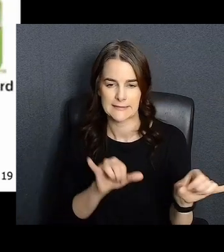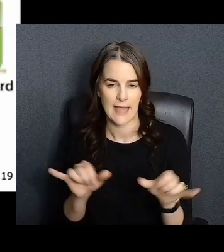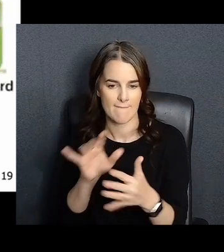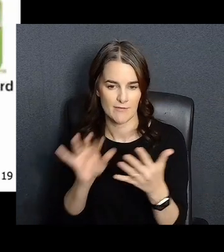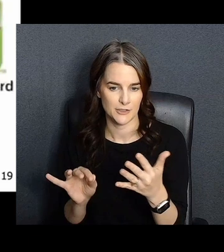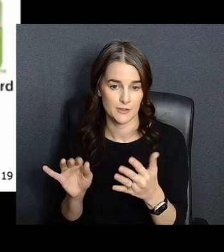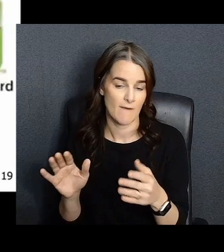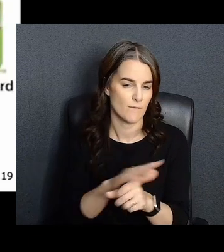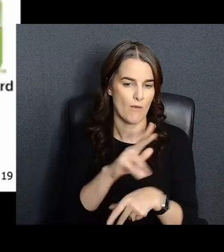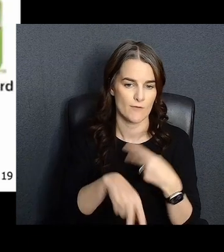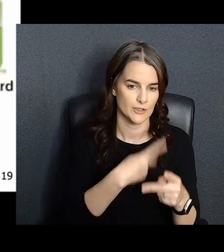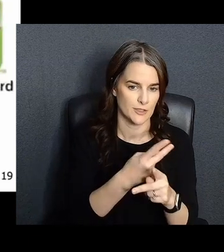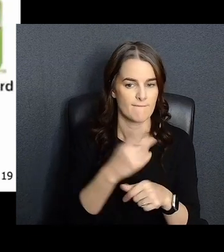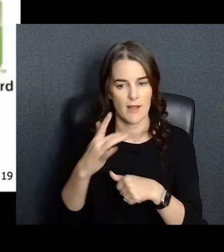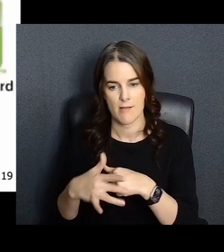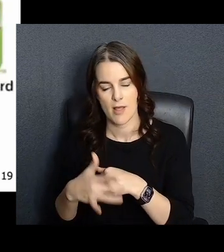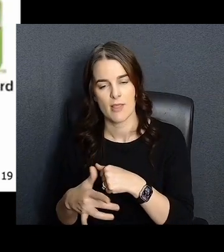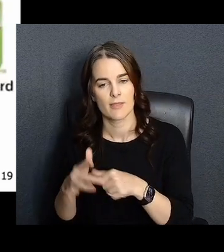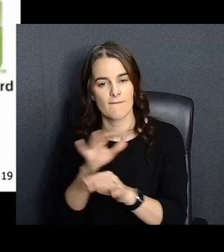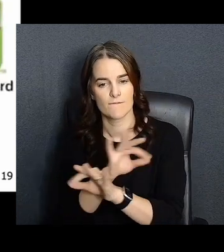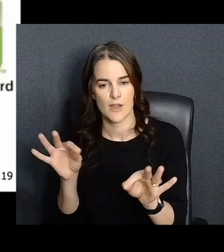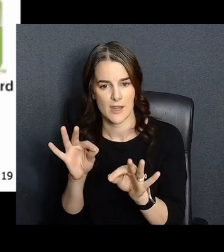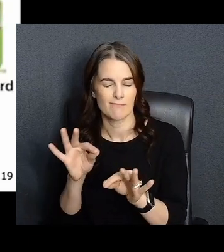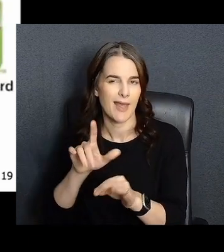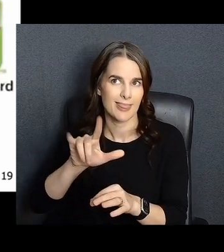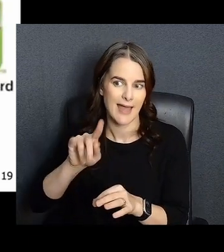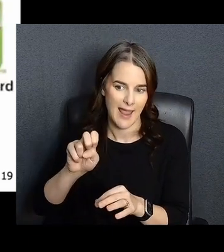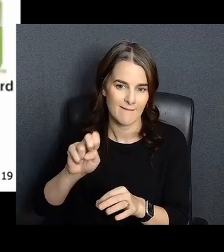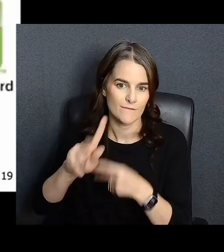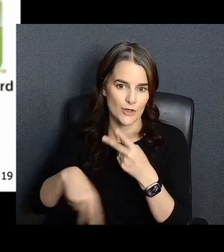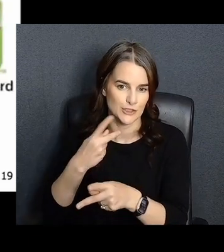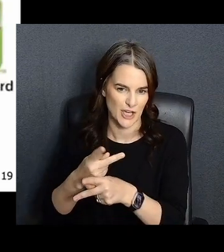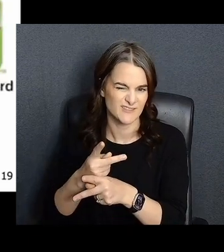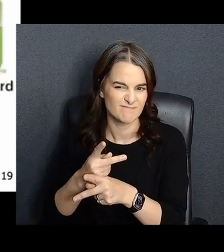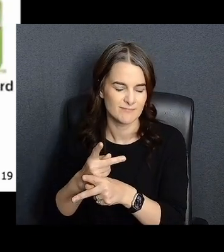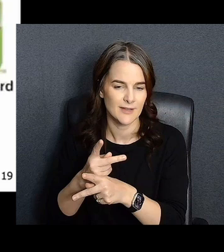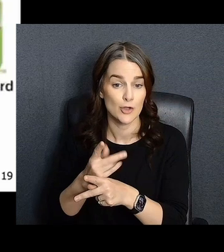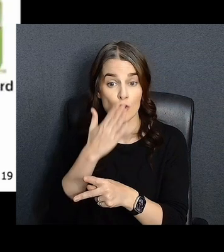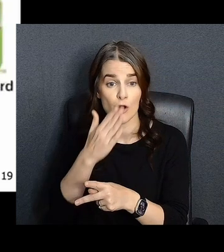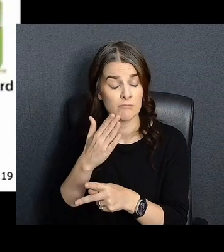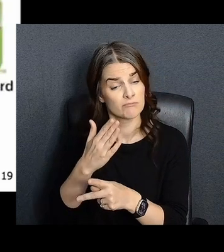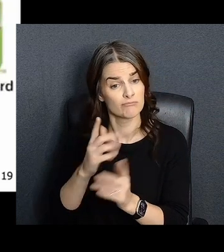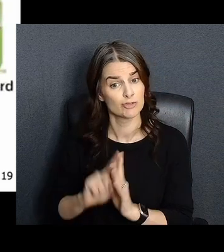are available on the free version. But the free one, the lite version, can be a good placeholder to get you started.